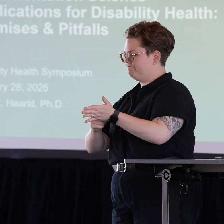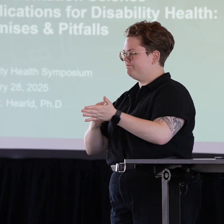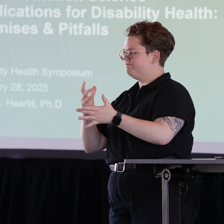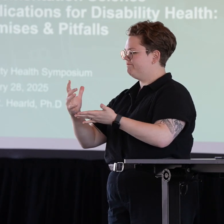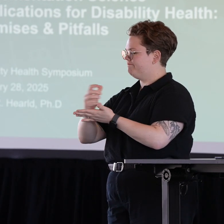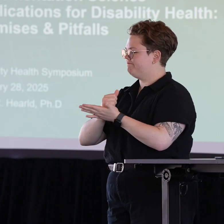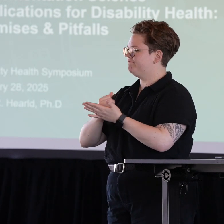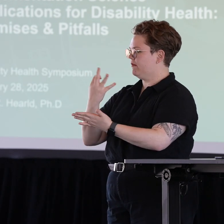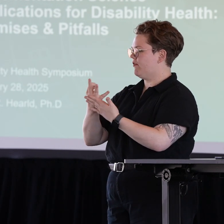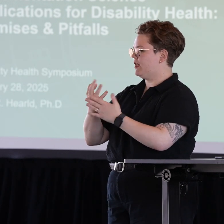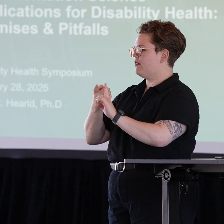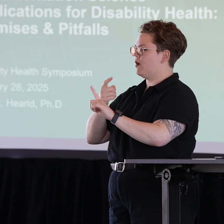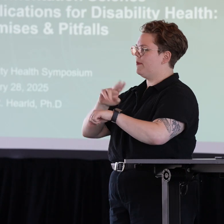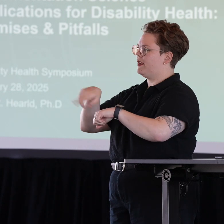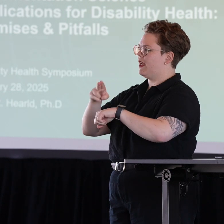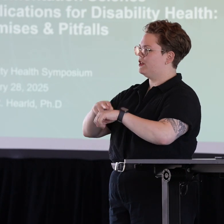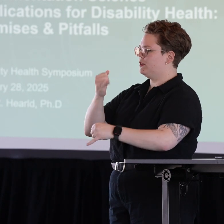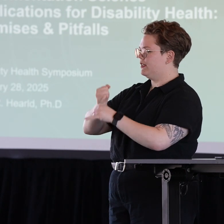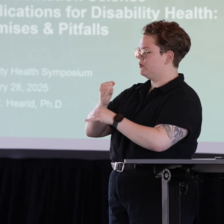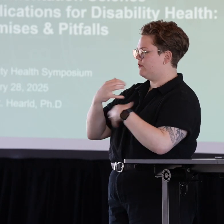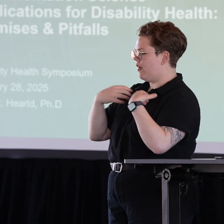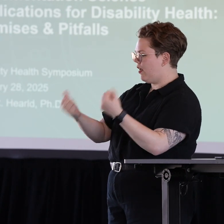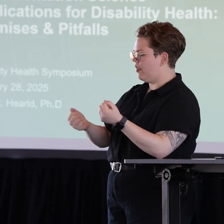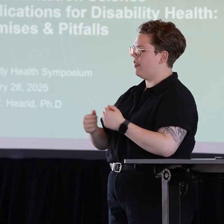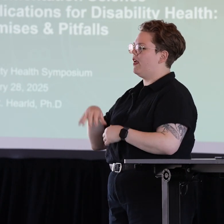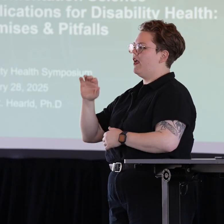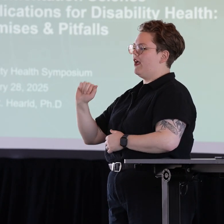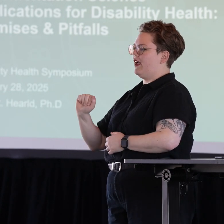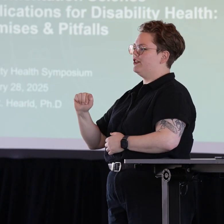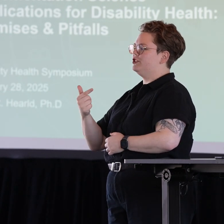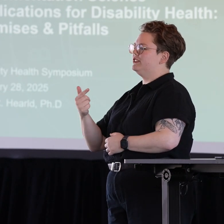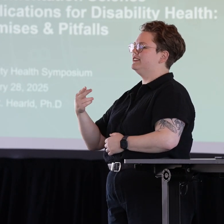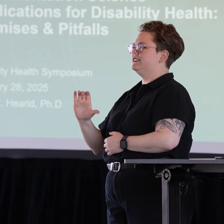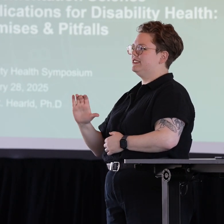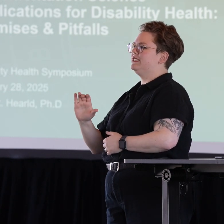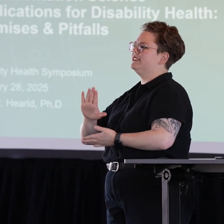the National Institutes of Health, the Agency for Healthcare Research and Quality, the Centers for Disease Control